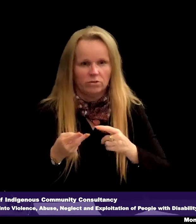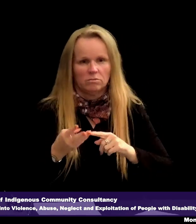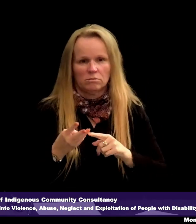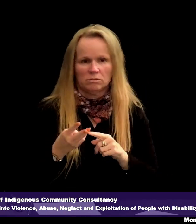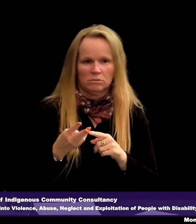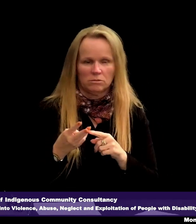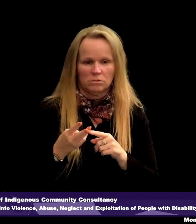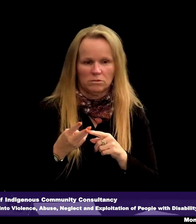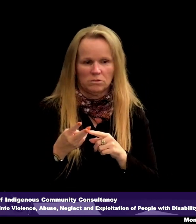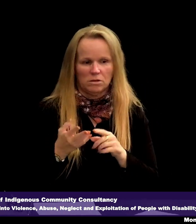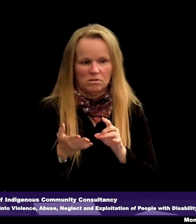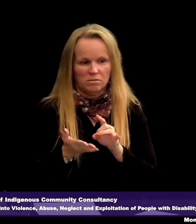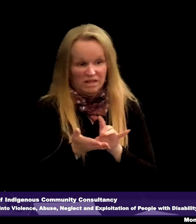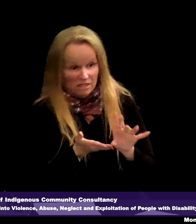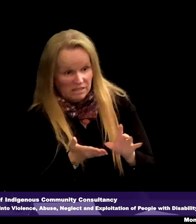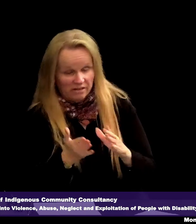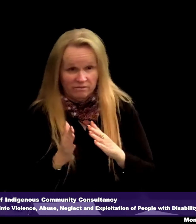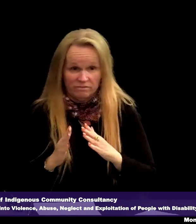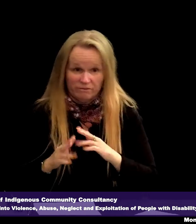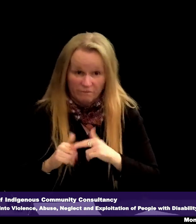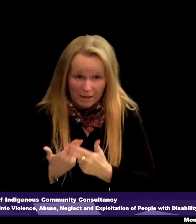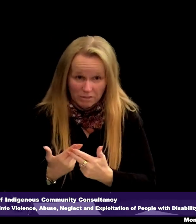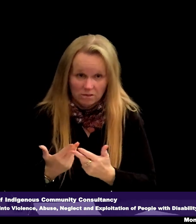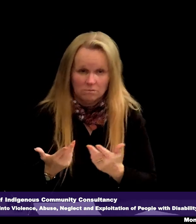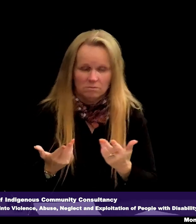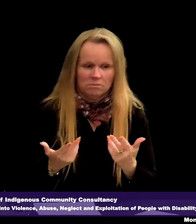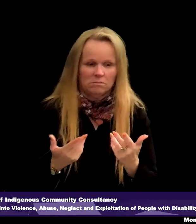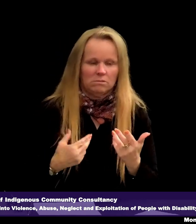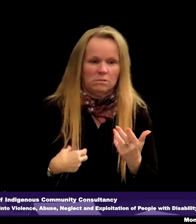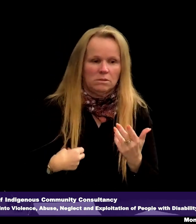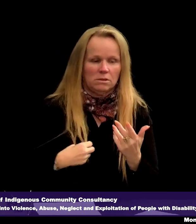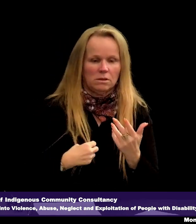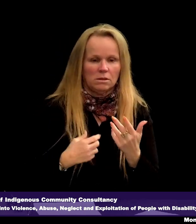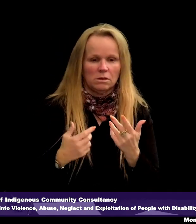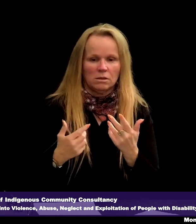been removed from country, they have been isolated from their families or excluded from